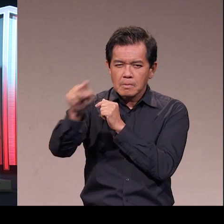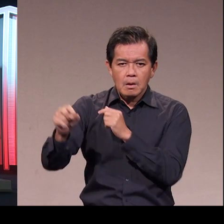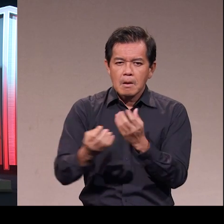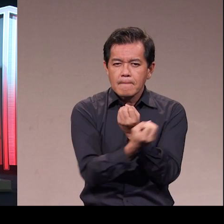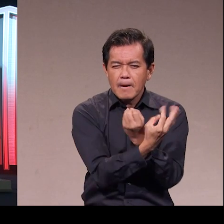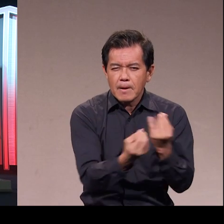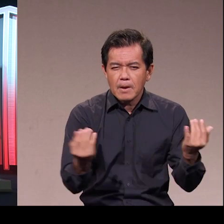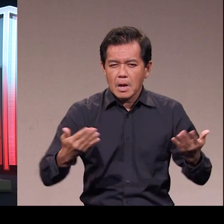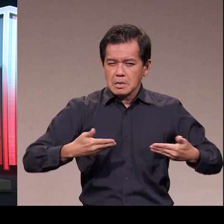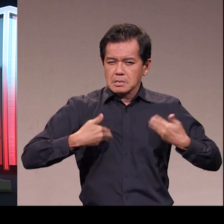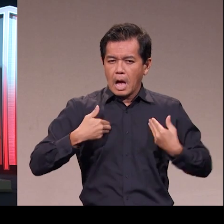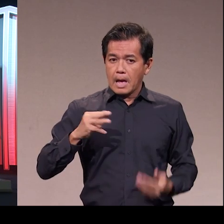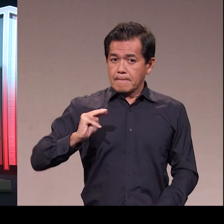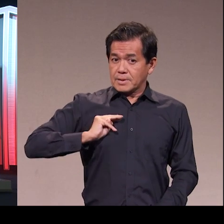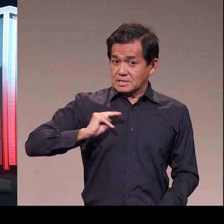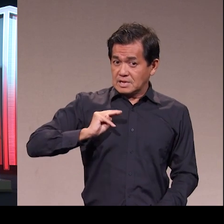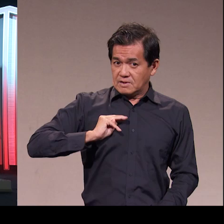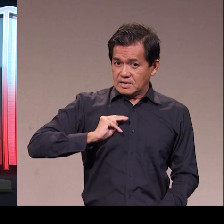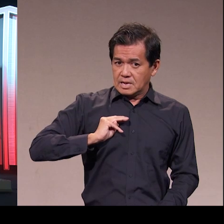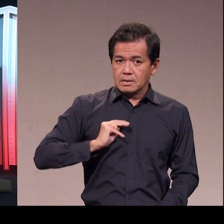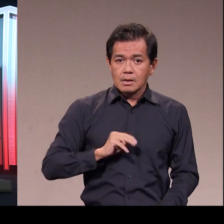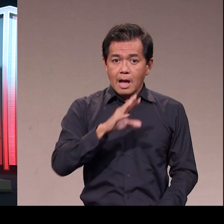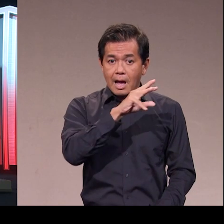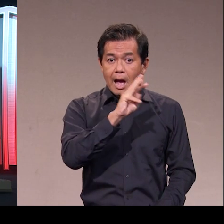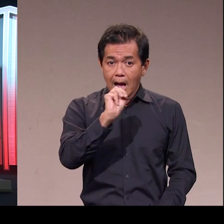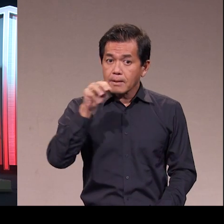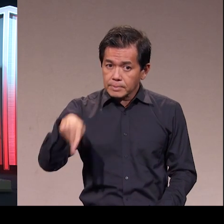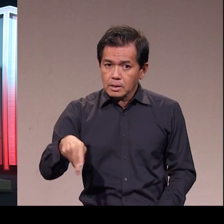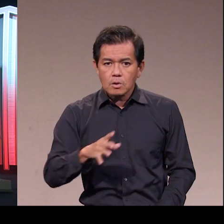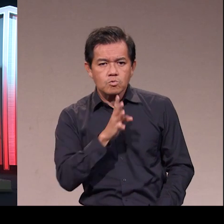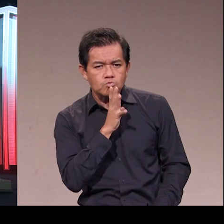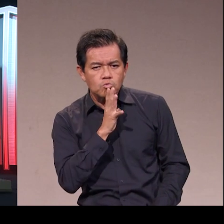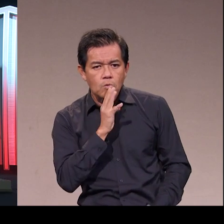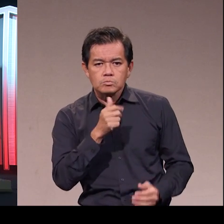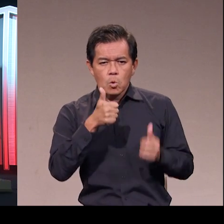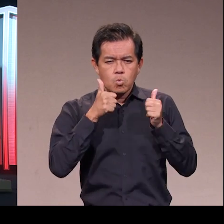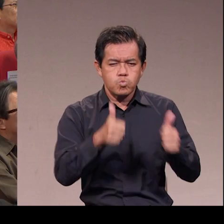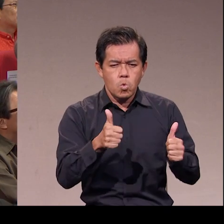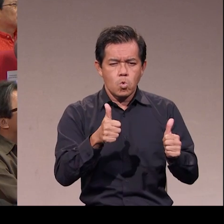also speak Mandarin fluently. Some of them come from SAP schools,